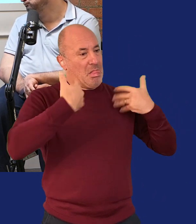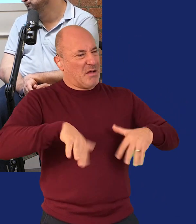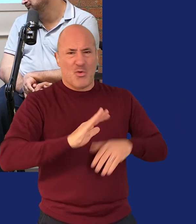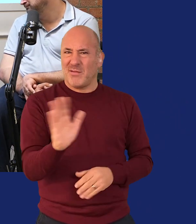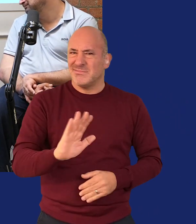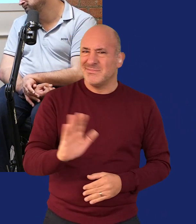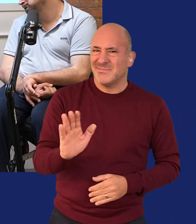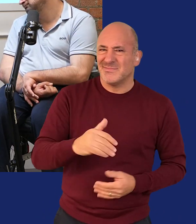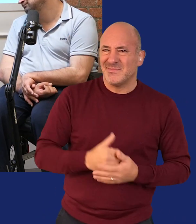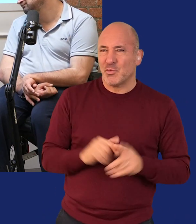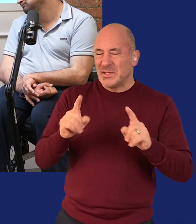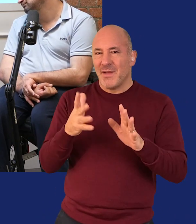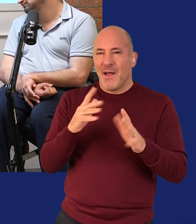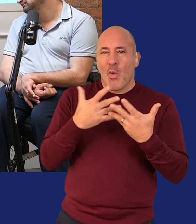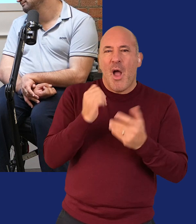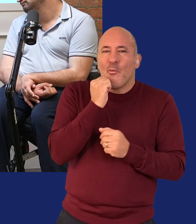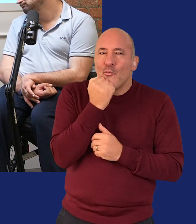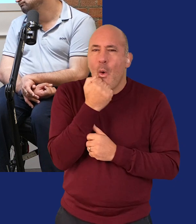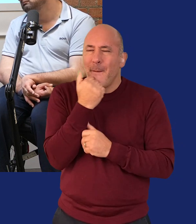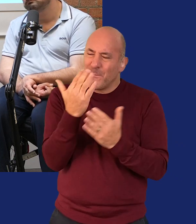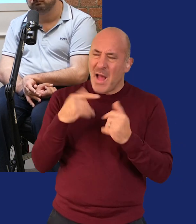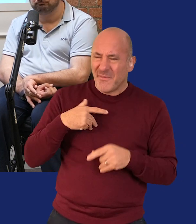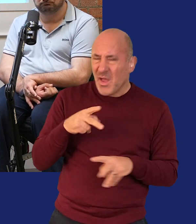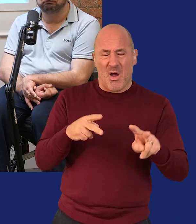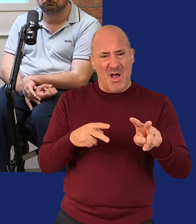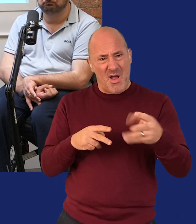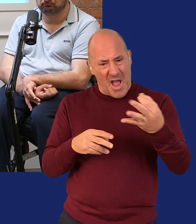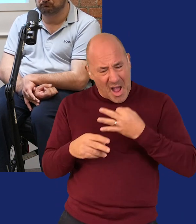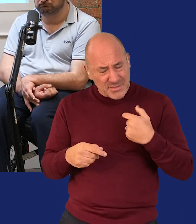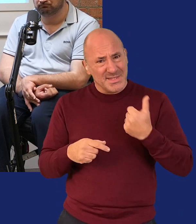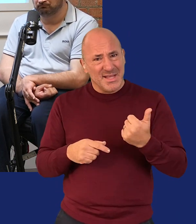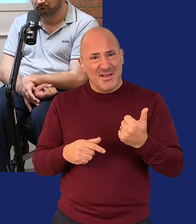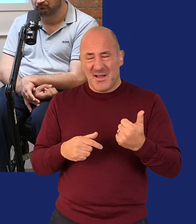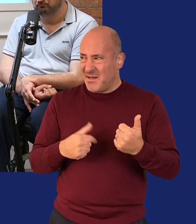So anything that's kind of warm and welcoming that makes you think, oh, this is a great place. I'd like to.